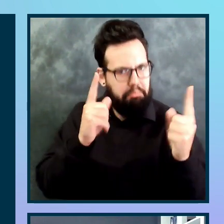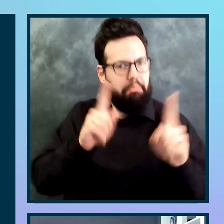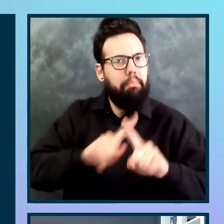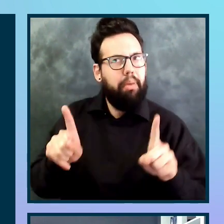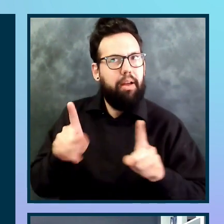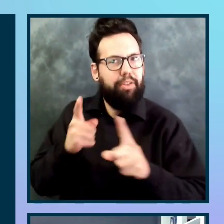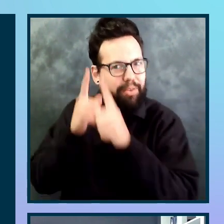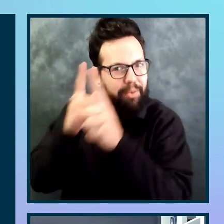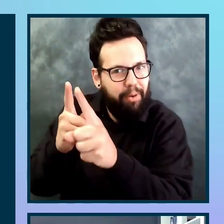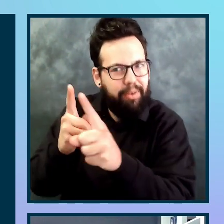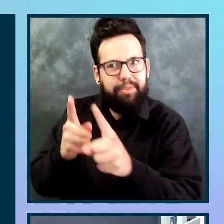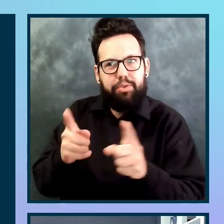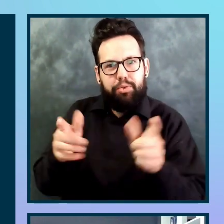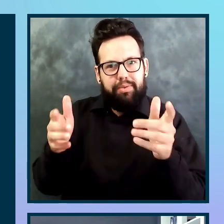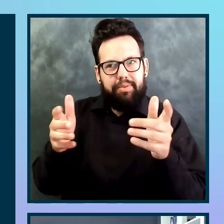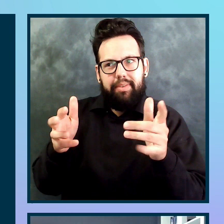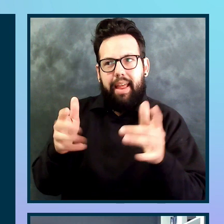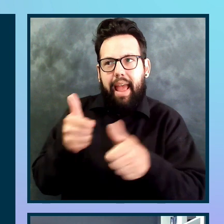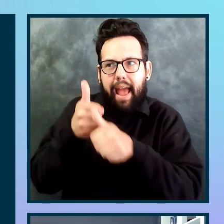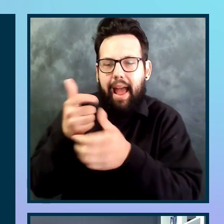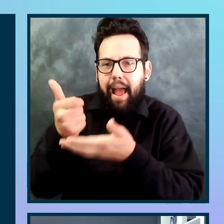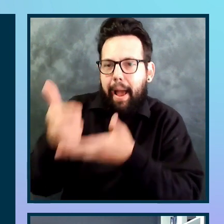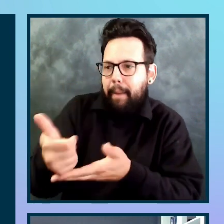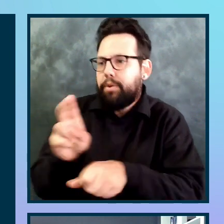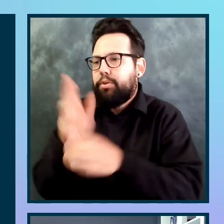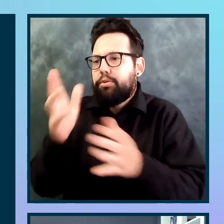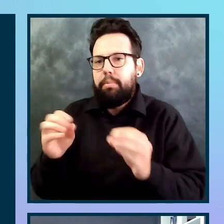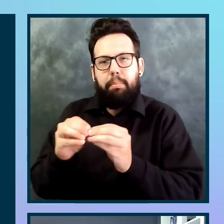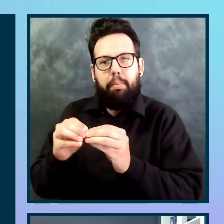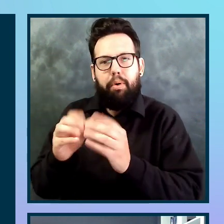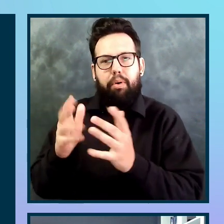to the product list. So in these type of scenarios,